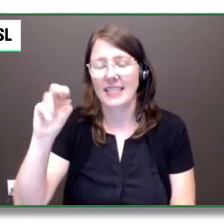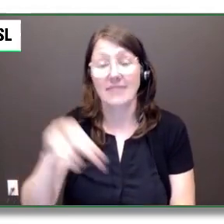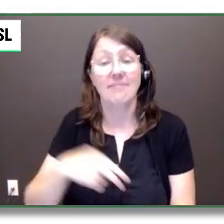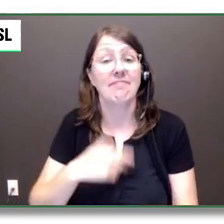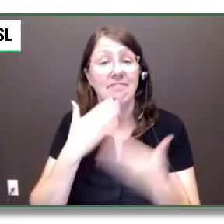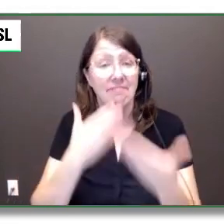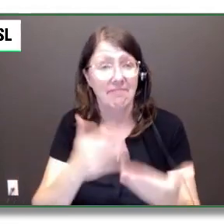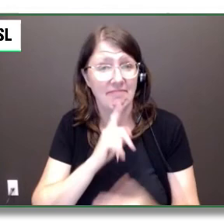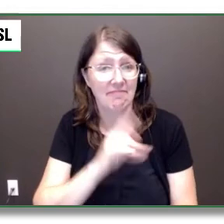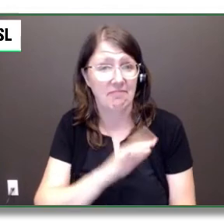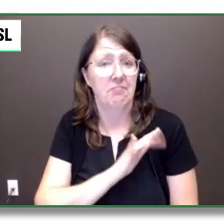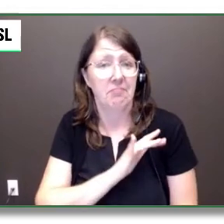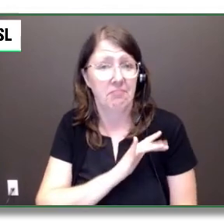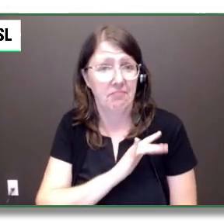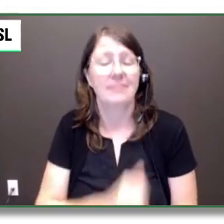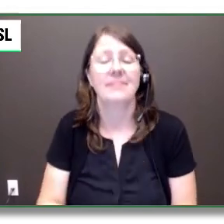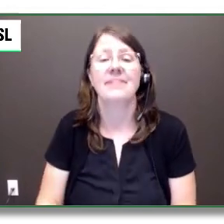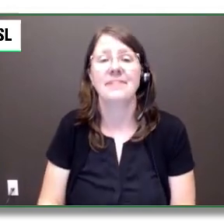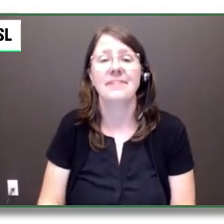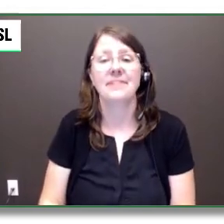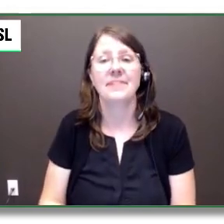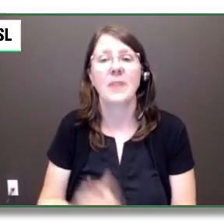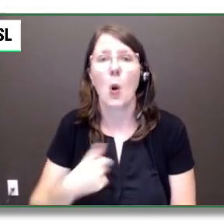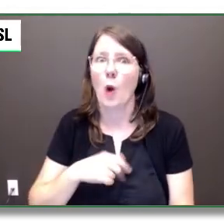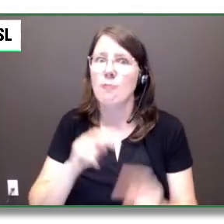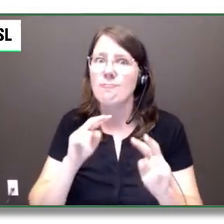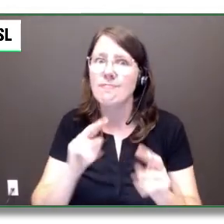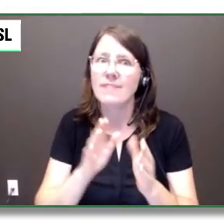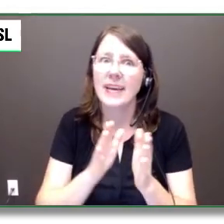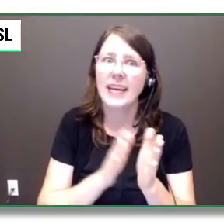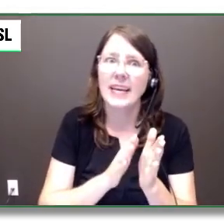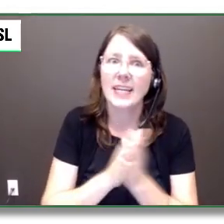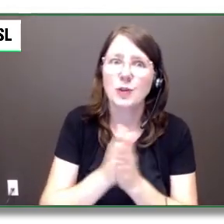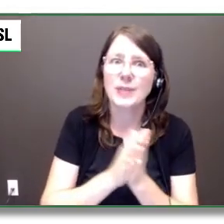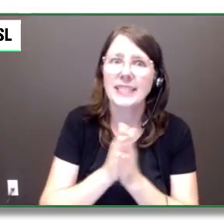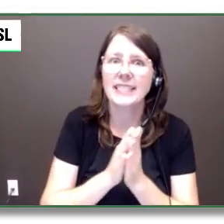interested in seeing a copy of JEMMA if uh if it has the one you guys are ready